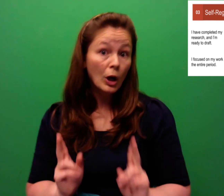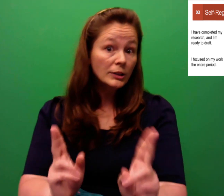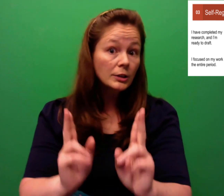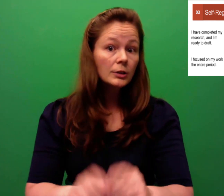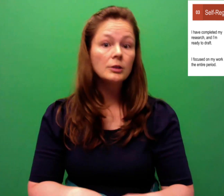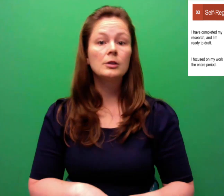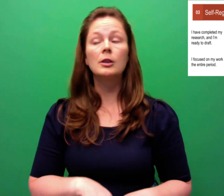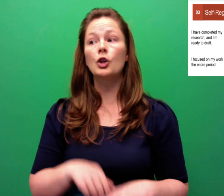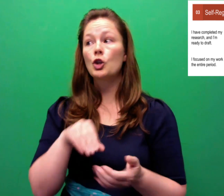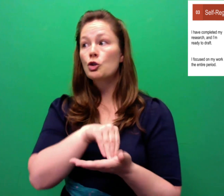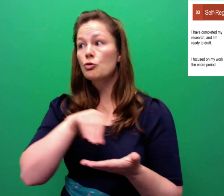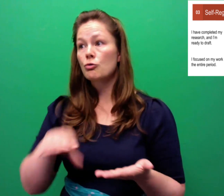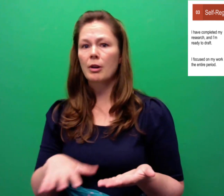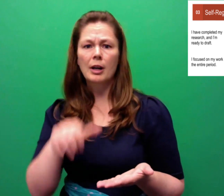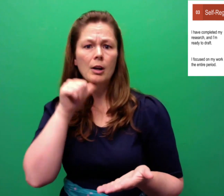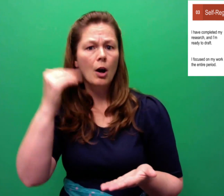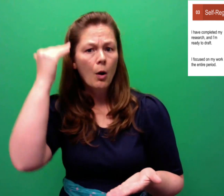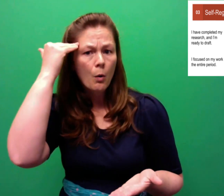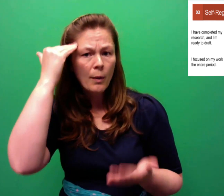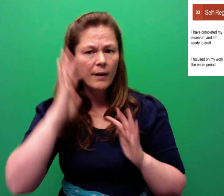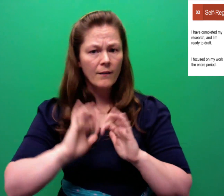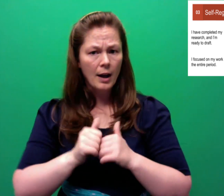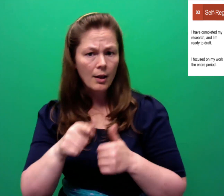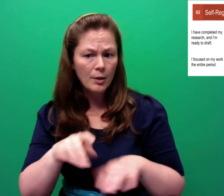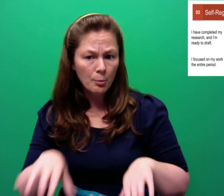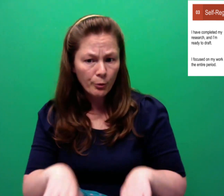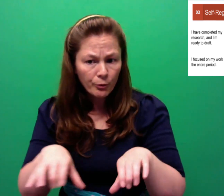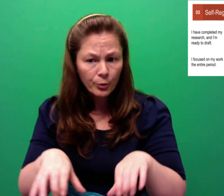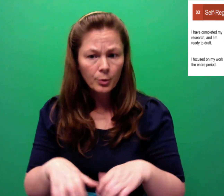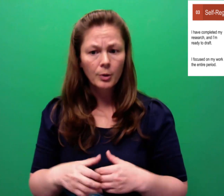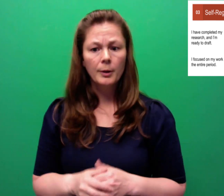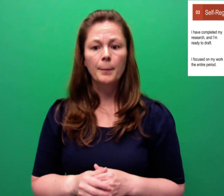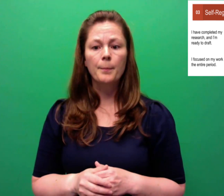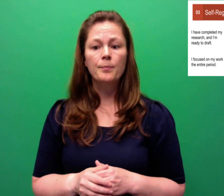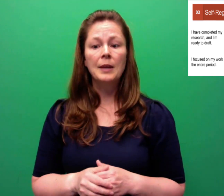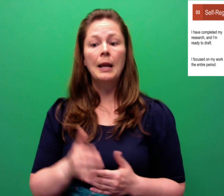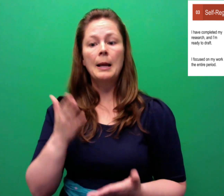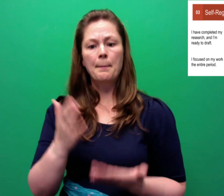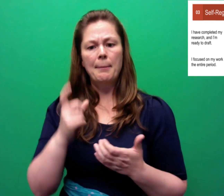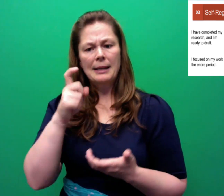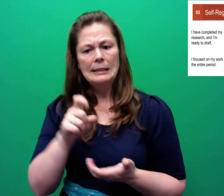rushing to mark answers or do they not see how they are performing? Maybe they